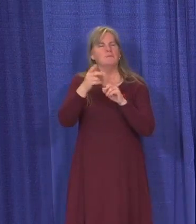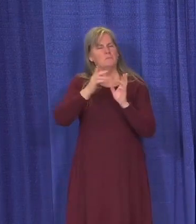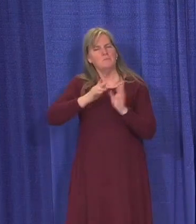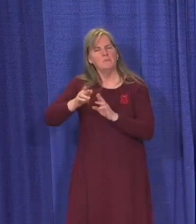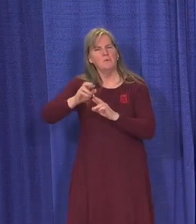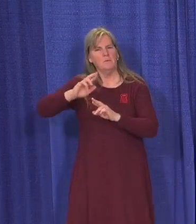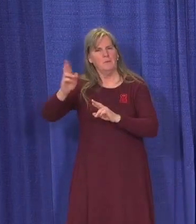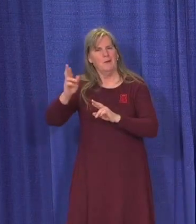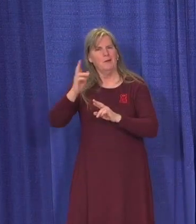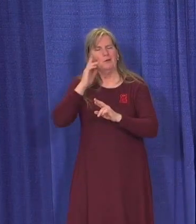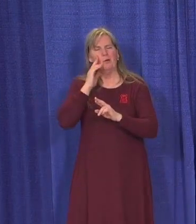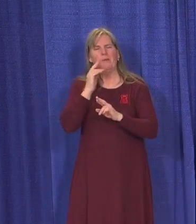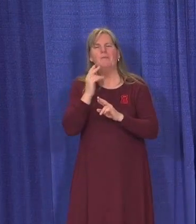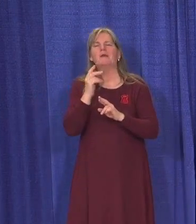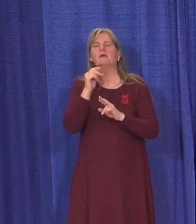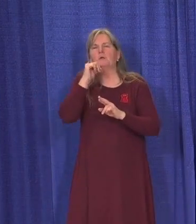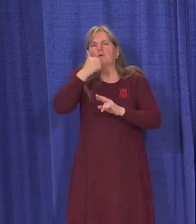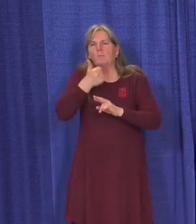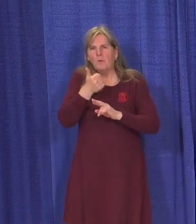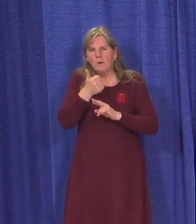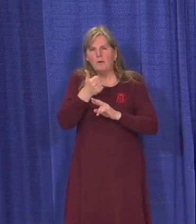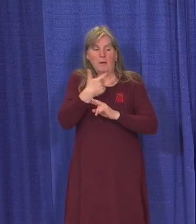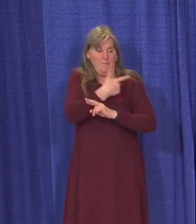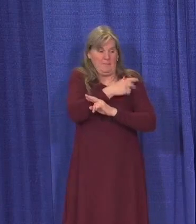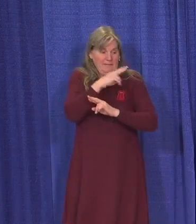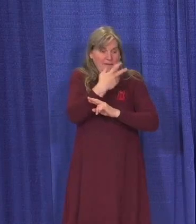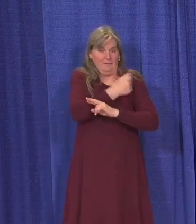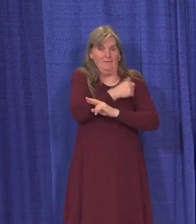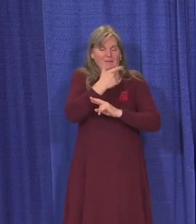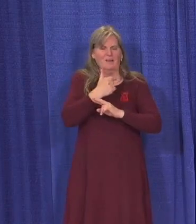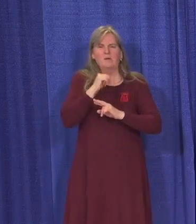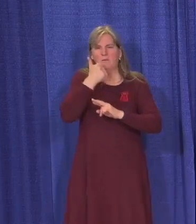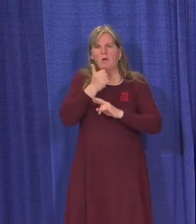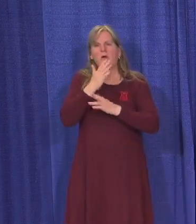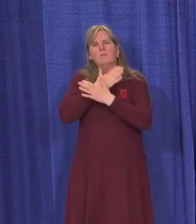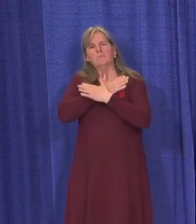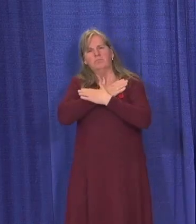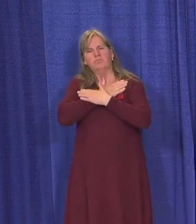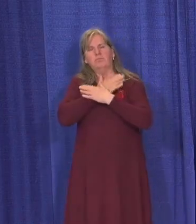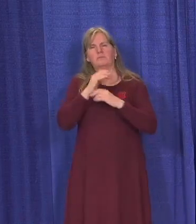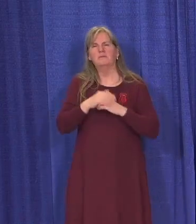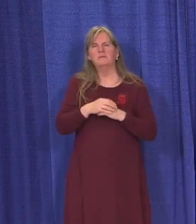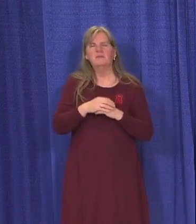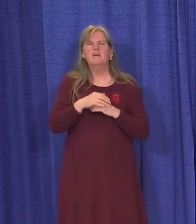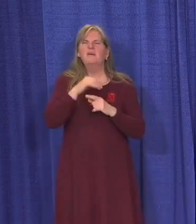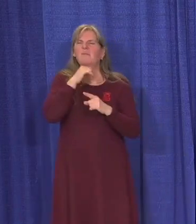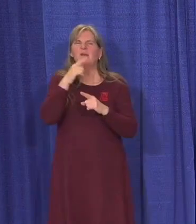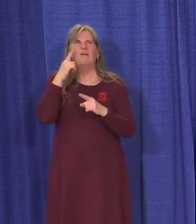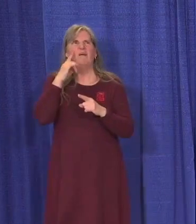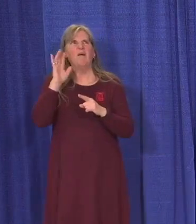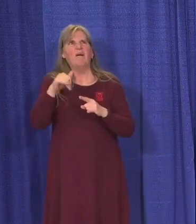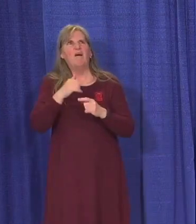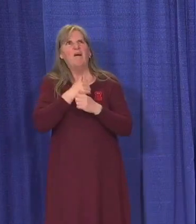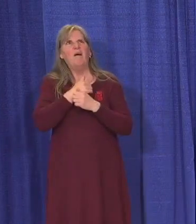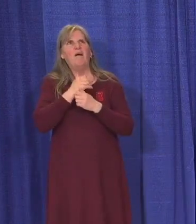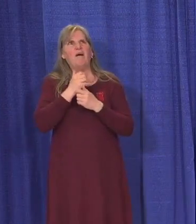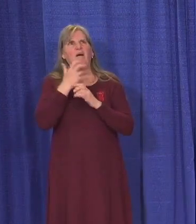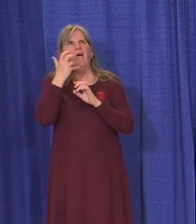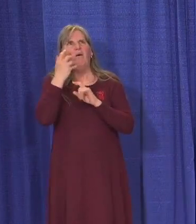While One-Shot helps it will not last and does not provide for strength and protection two doses offered.